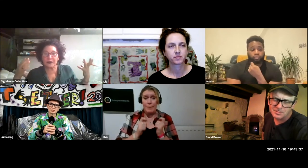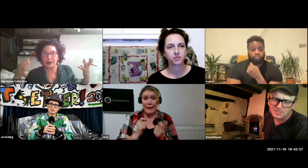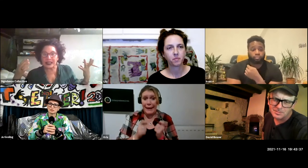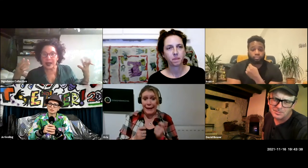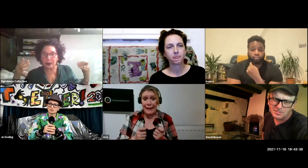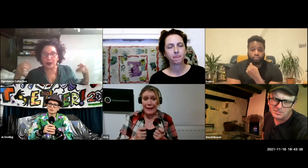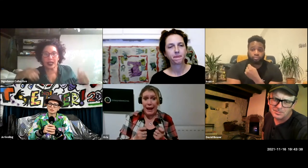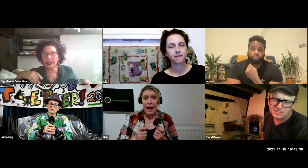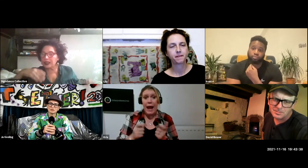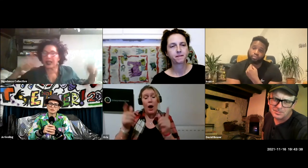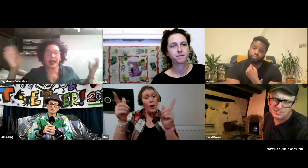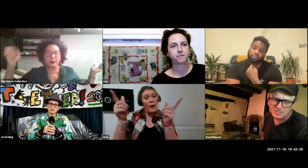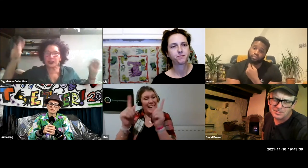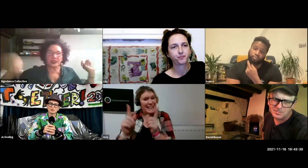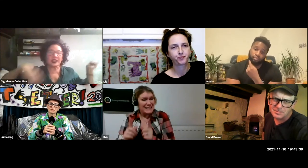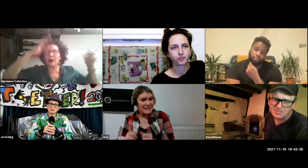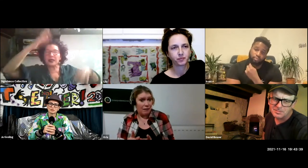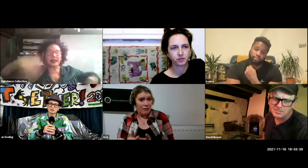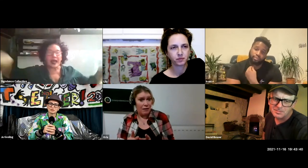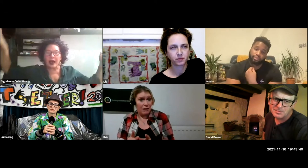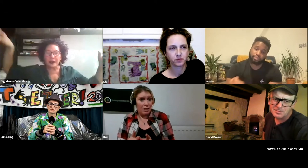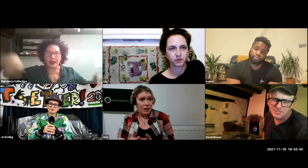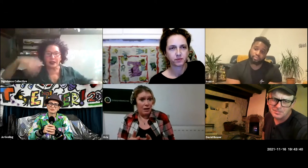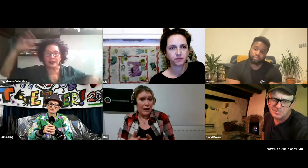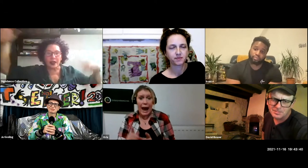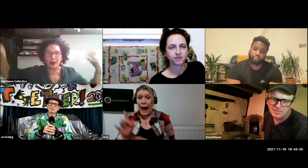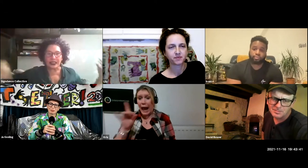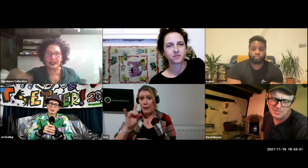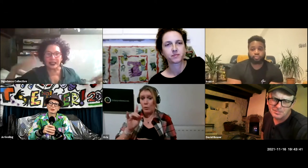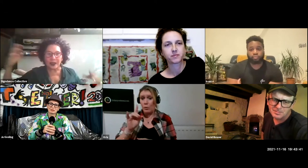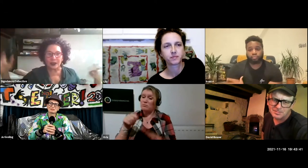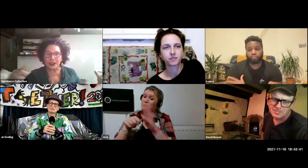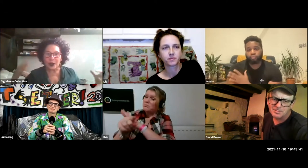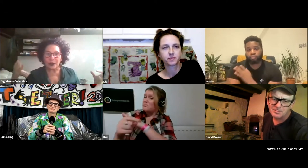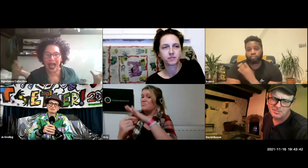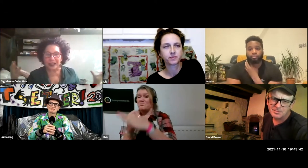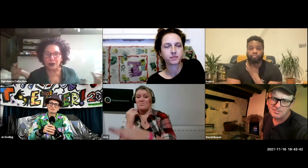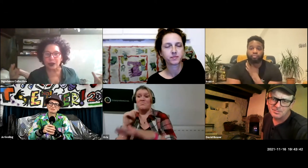Yes, there has been, there is certainly been